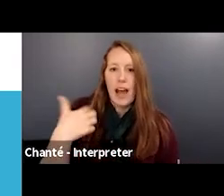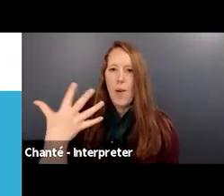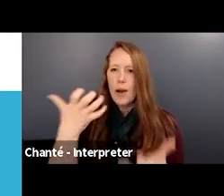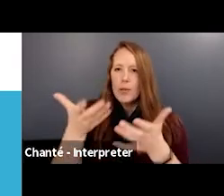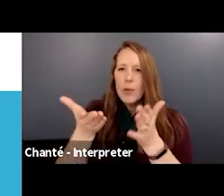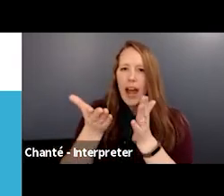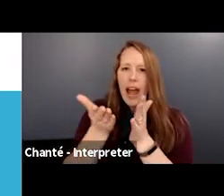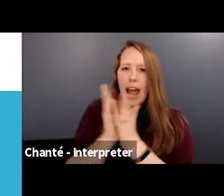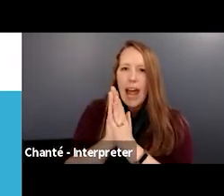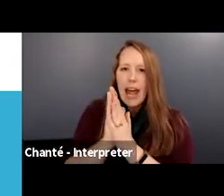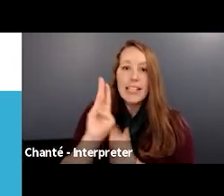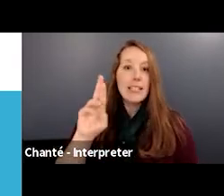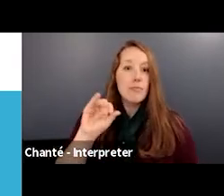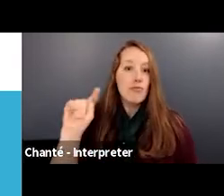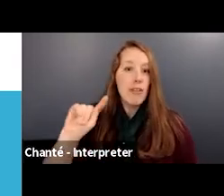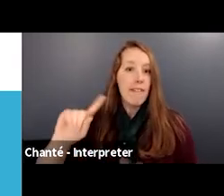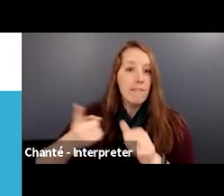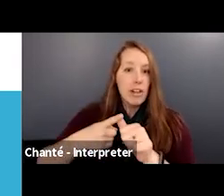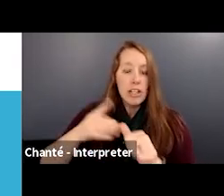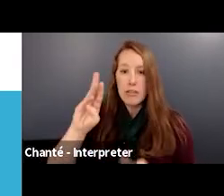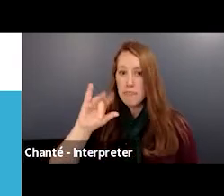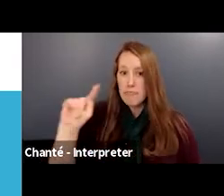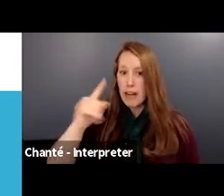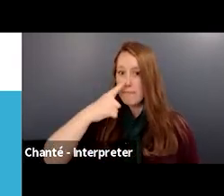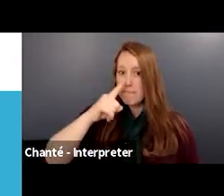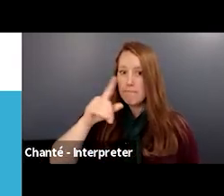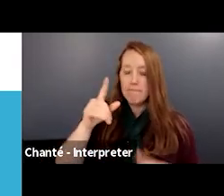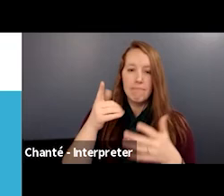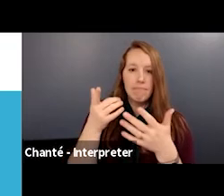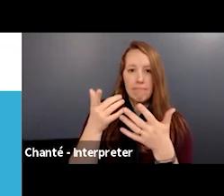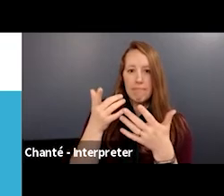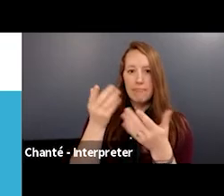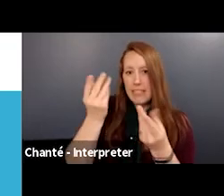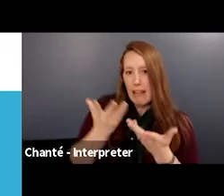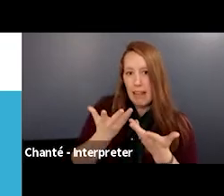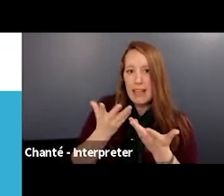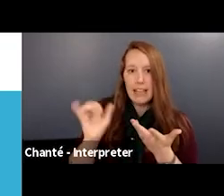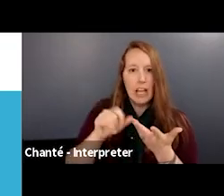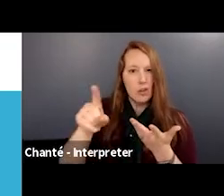If you could tell us, as you shared already, that your disability involved